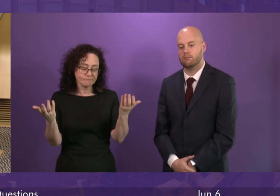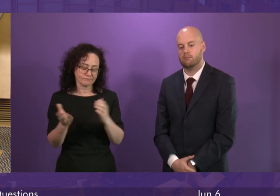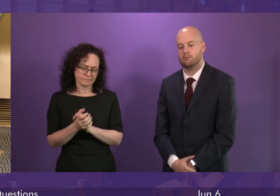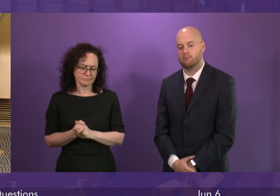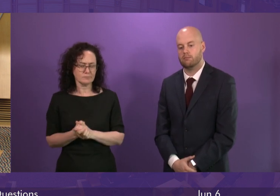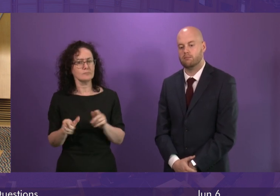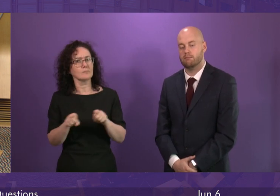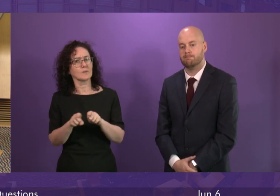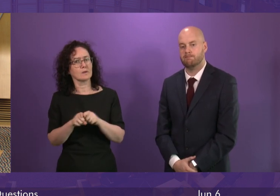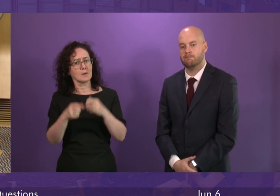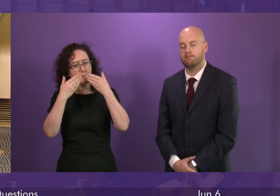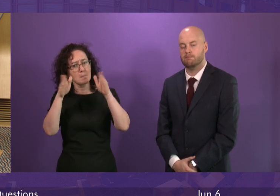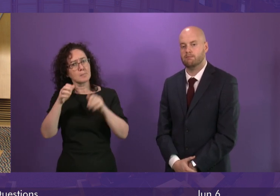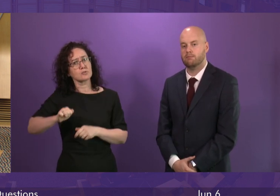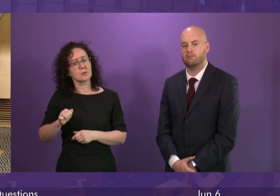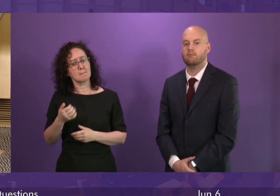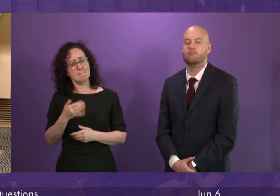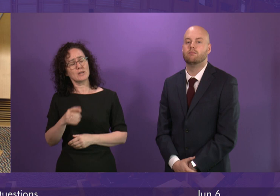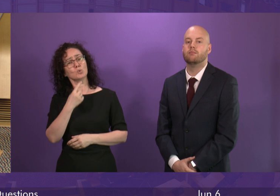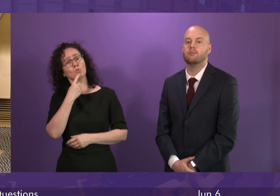in Scotland were also told that they had to vote no to